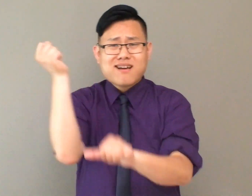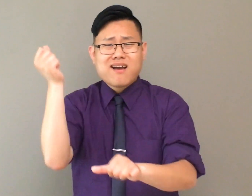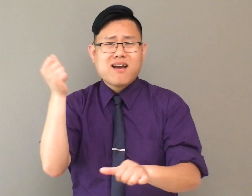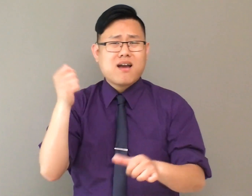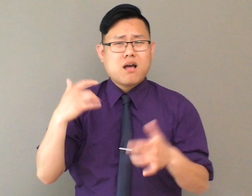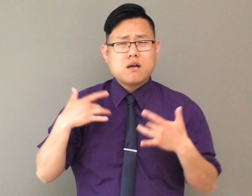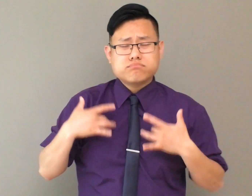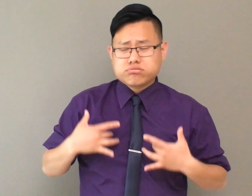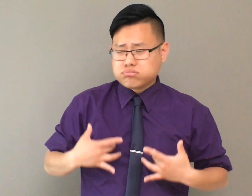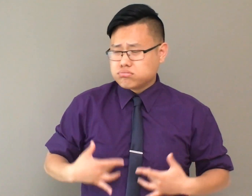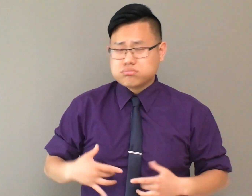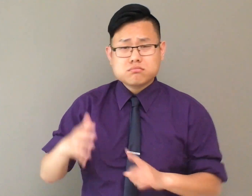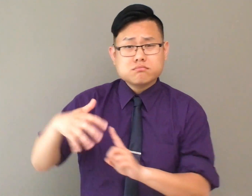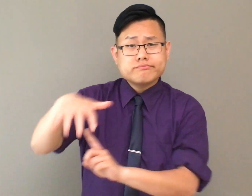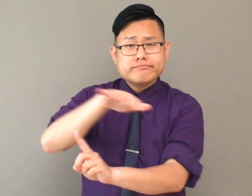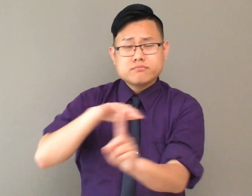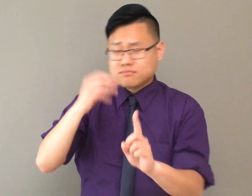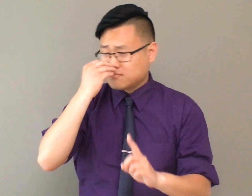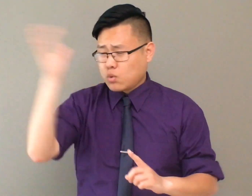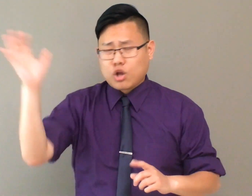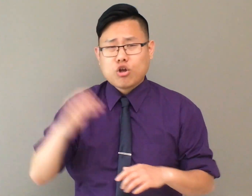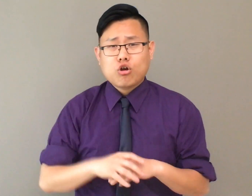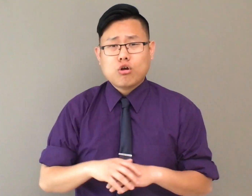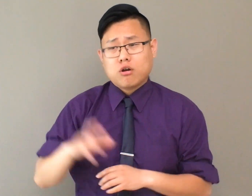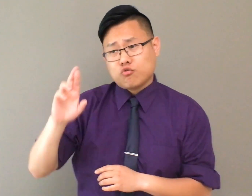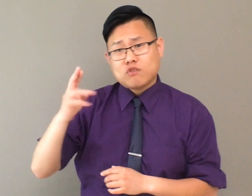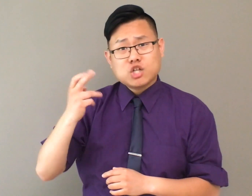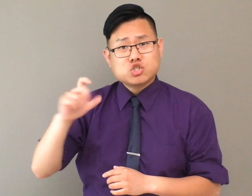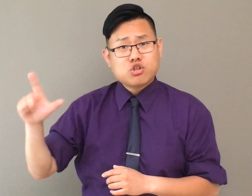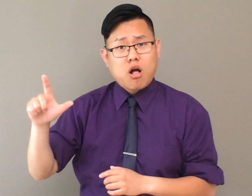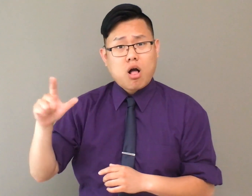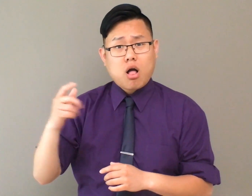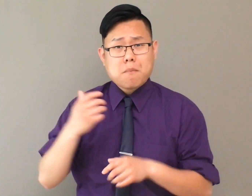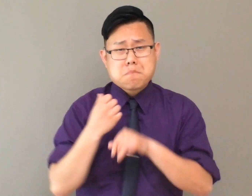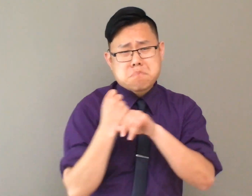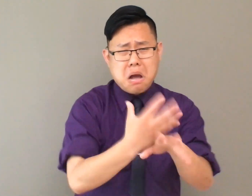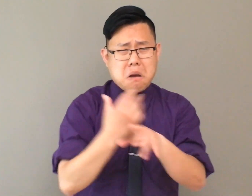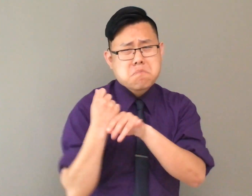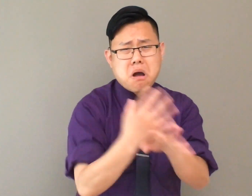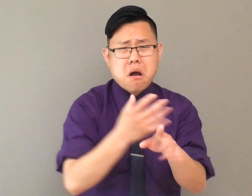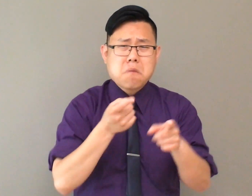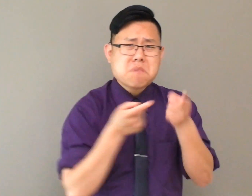was depressed, apathetic, couldn’t see a way out. Rachel, his victimizer, screamed